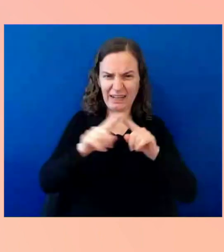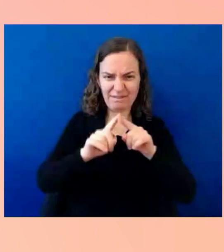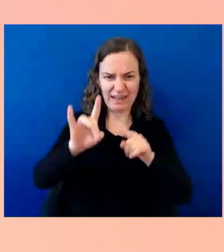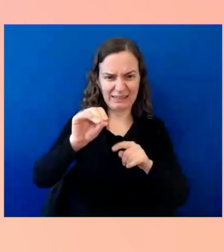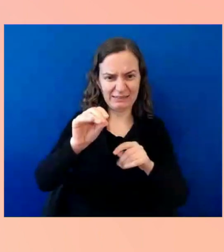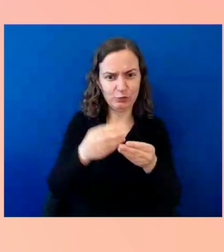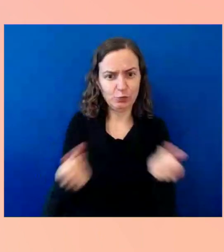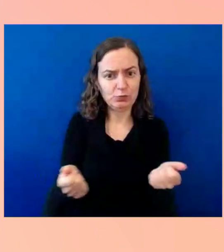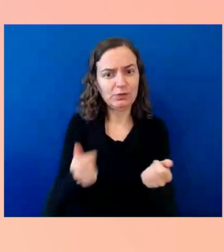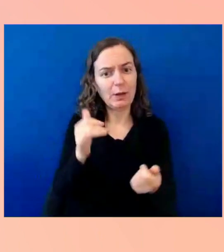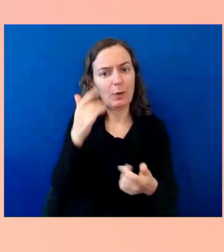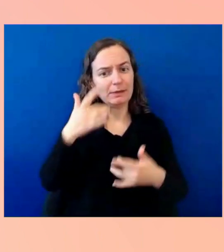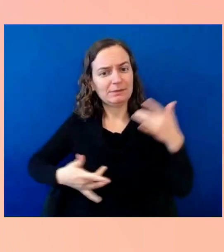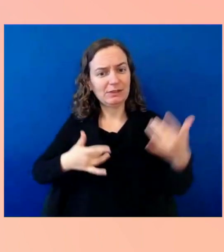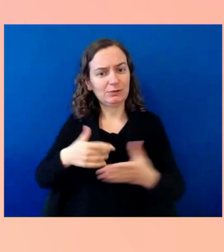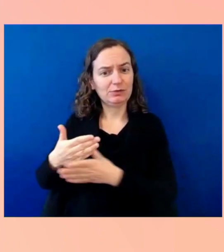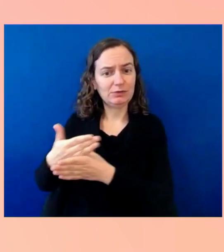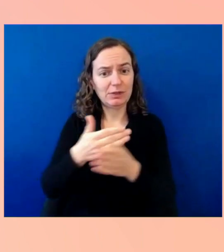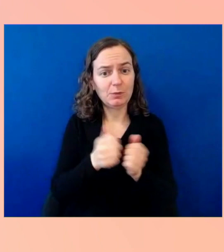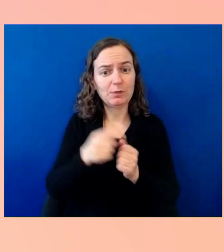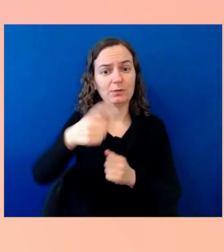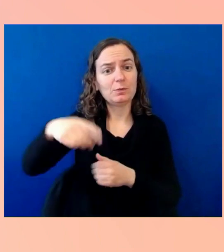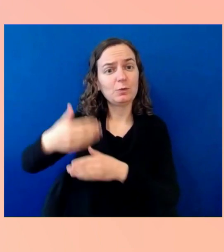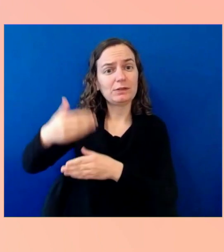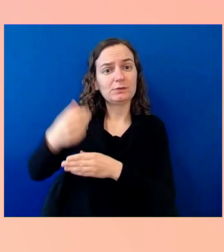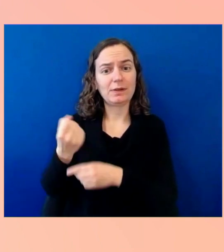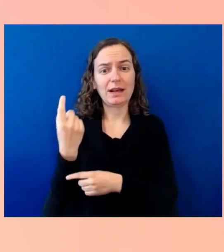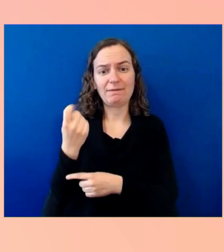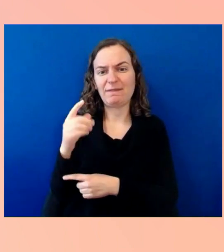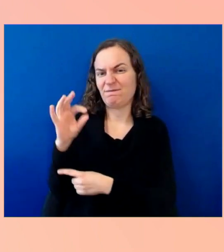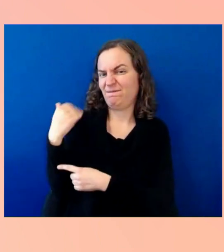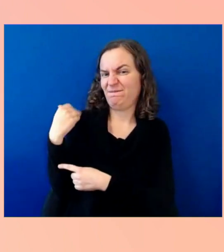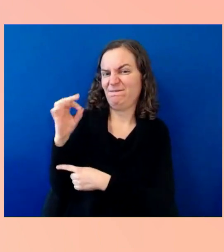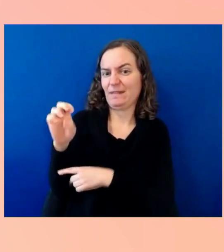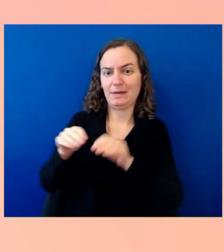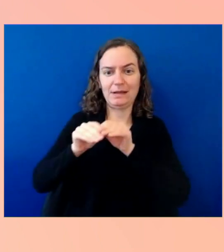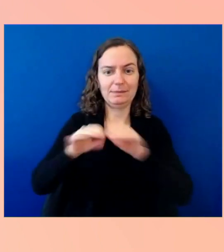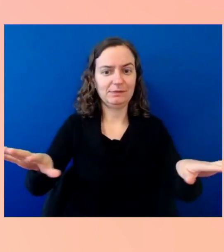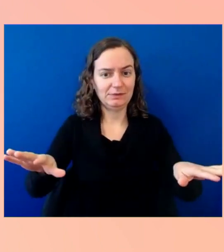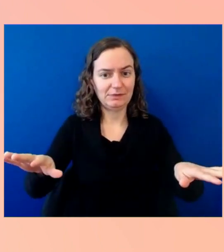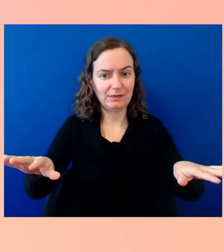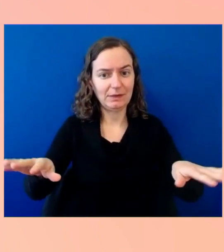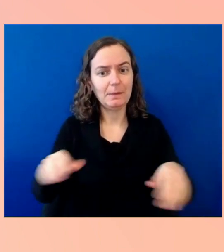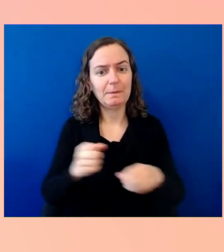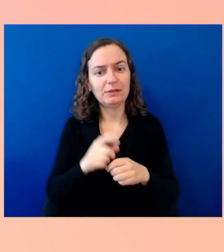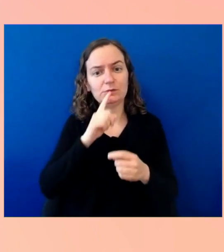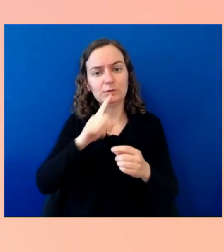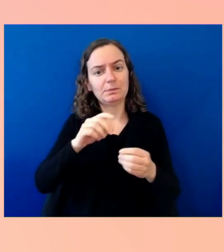Narrator will extend support for more modern Braille devices. I've a very special thank you to